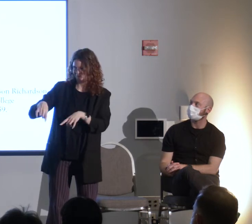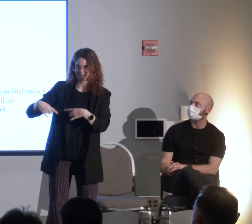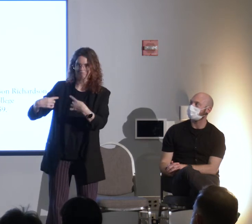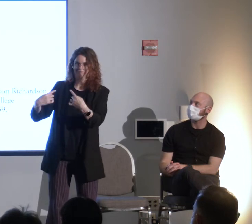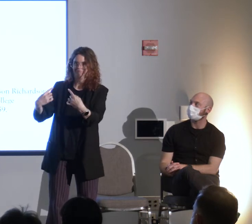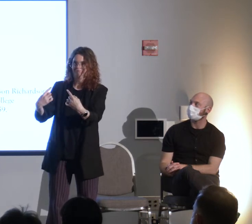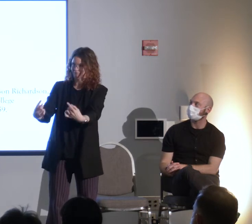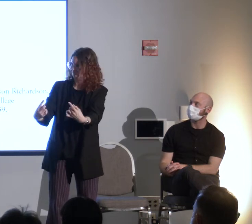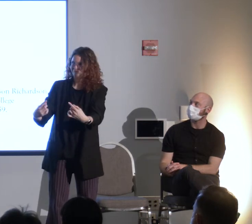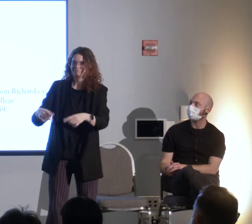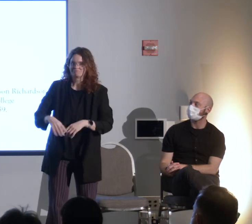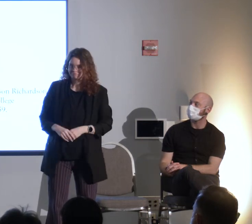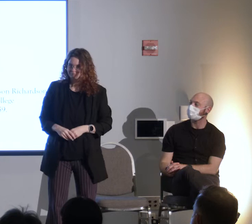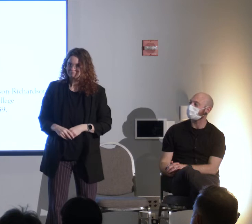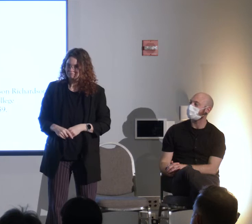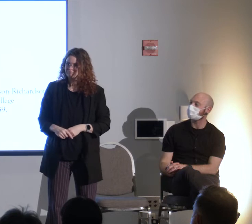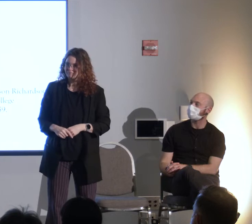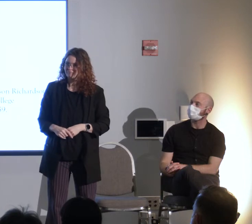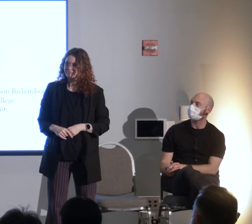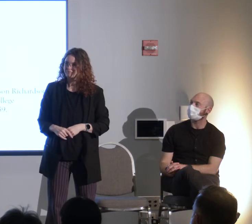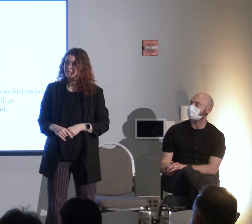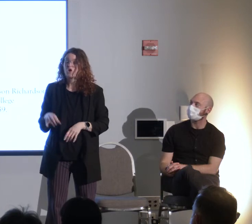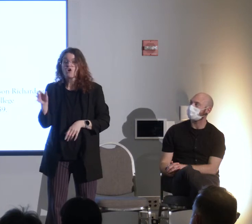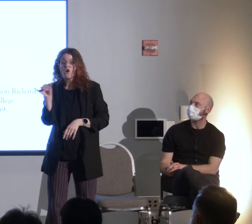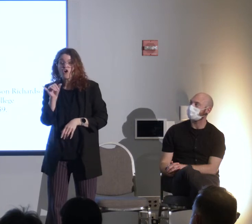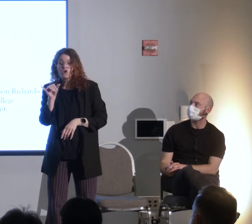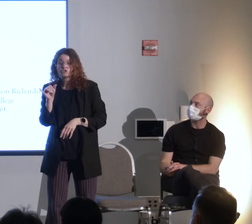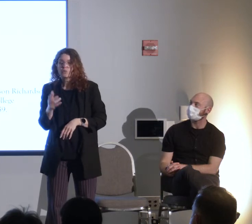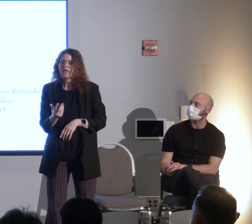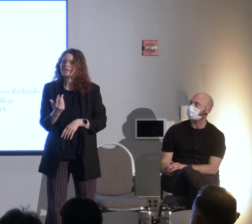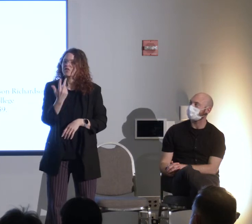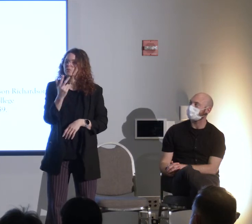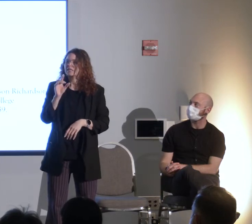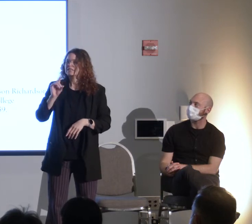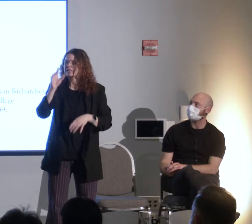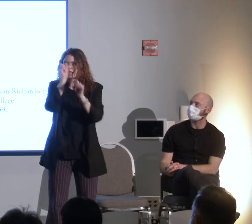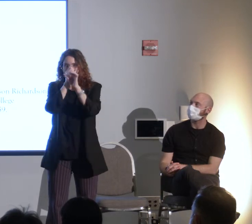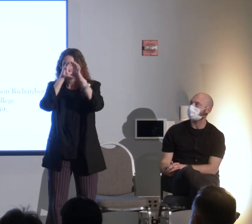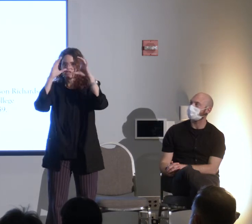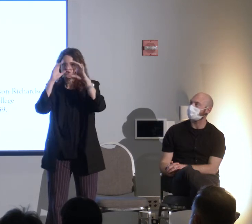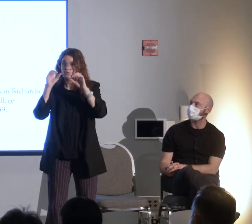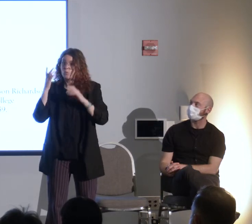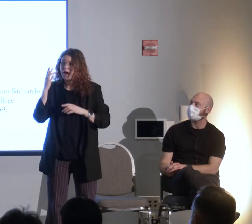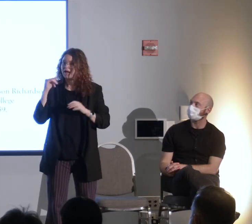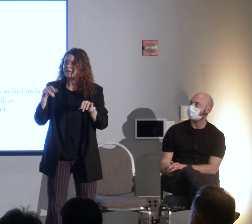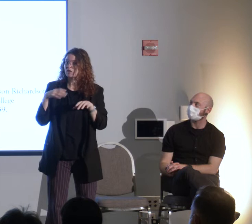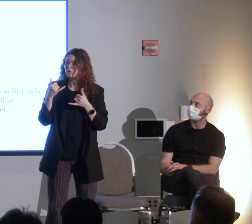arithmetical student that they'd ever had. He also had a three dimensional imagination, because he could play chess four or five games at a